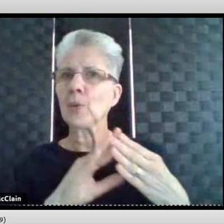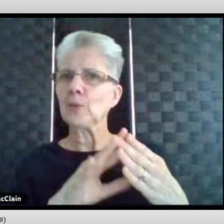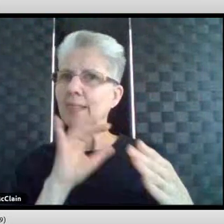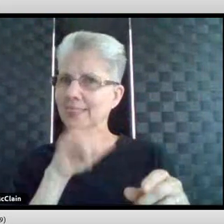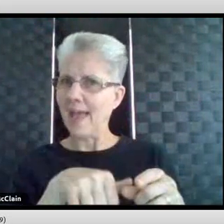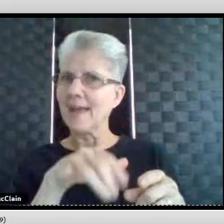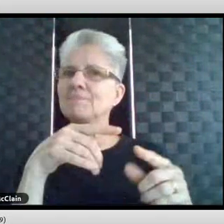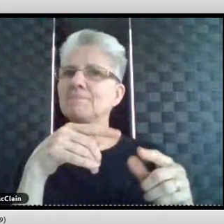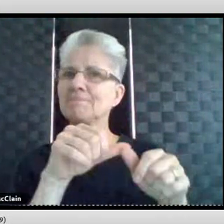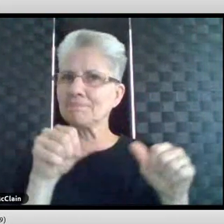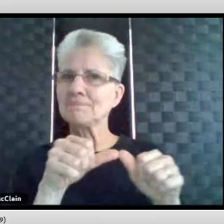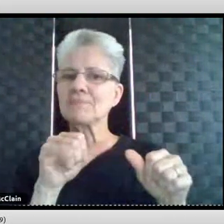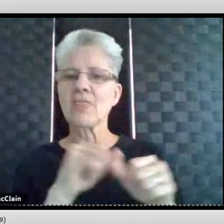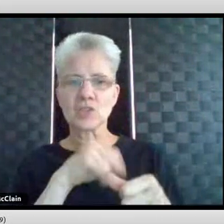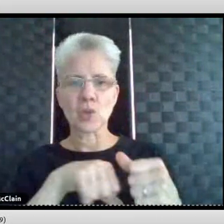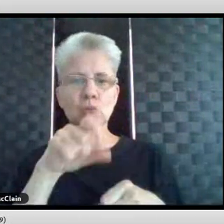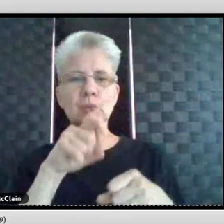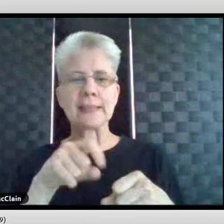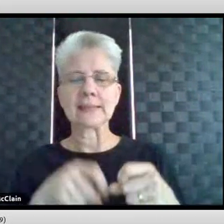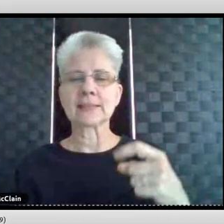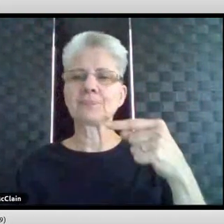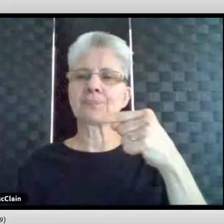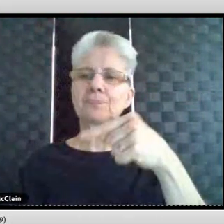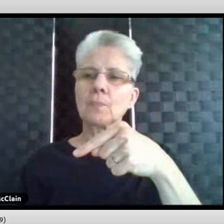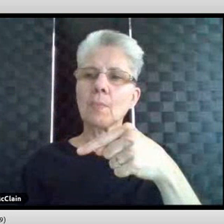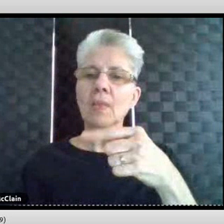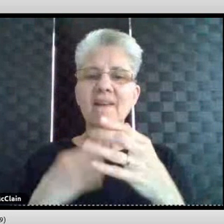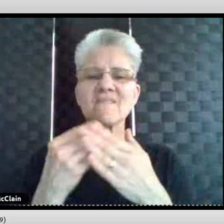so that would be the social needs aspect. Financial needs --